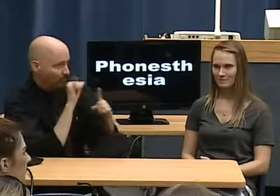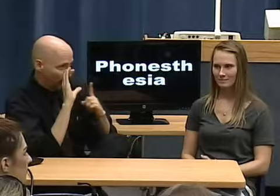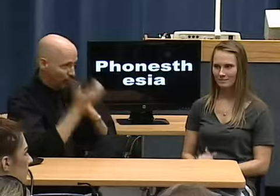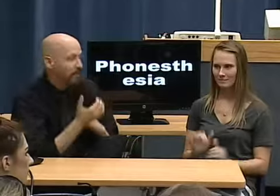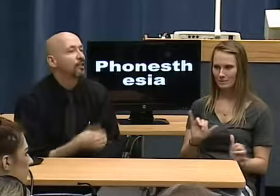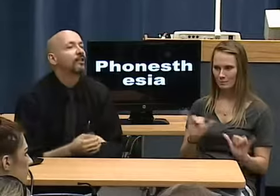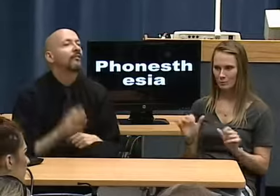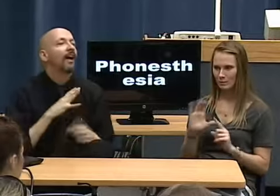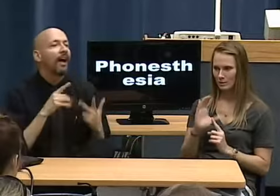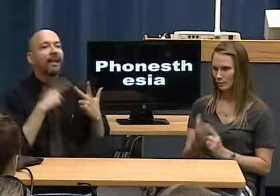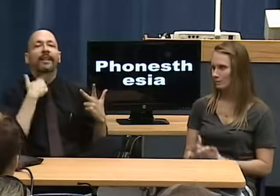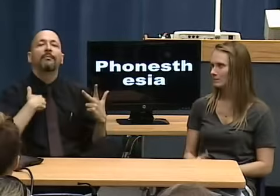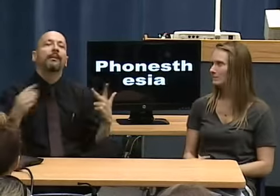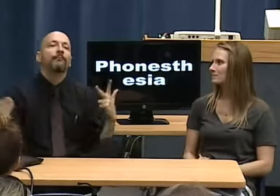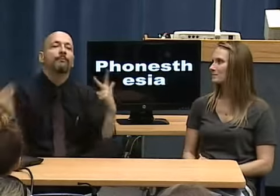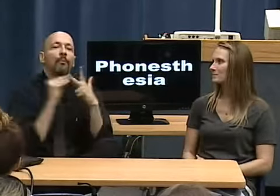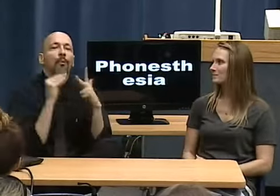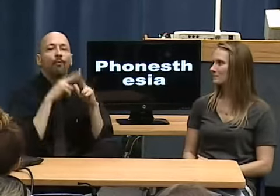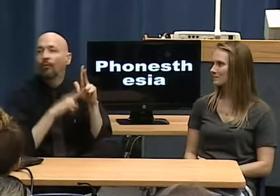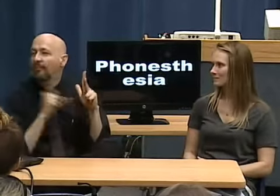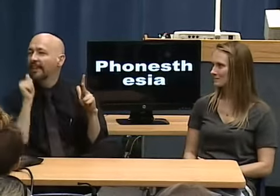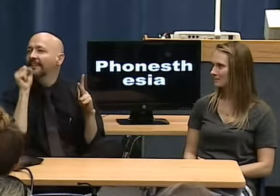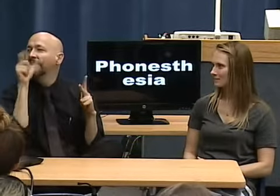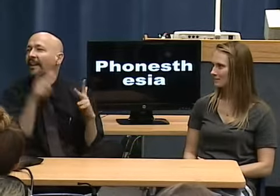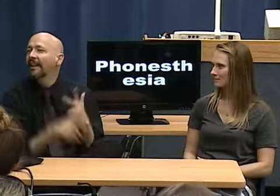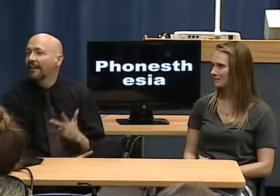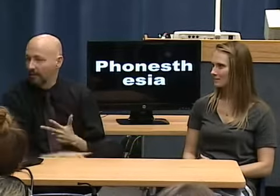Symmetry Condition. Fine. The third one? Give me one more.